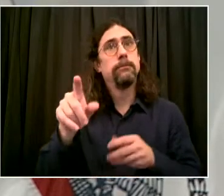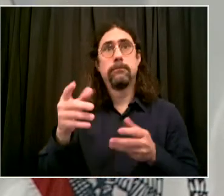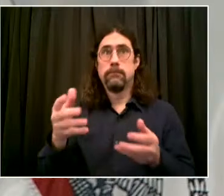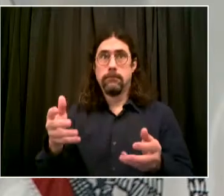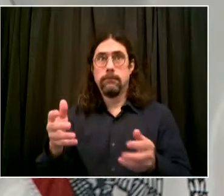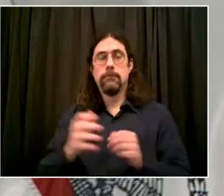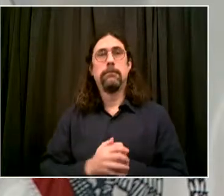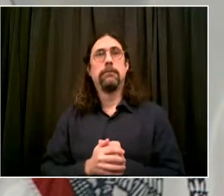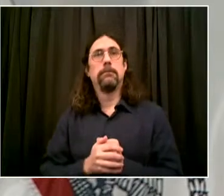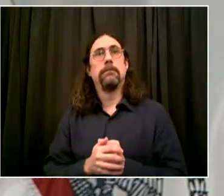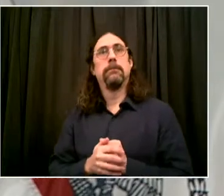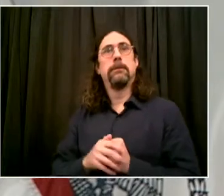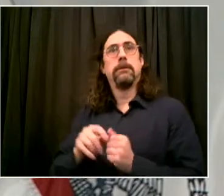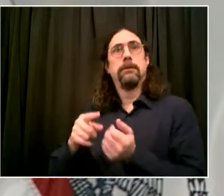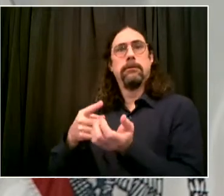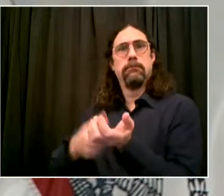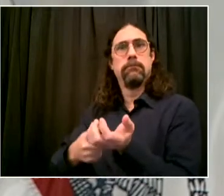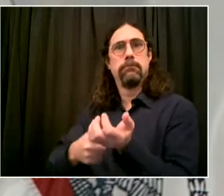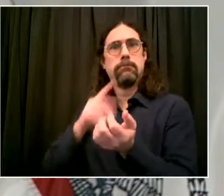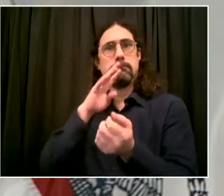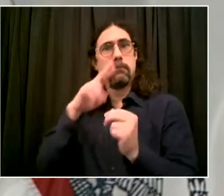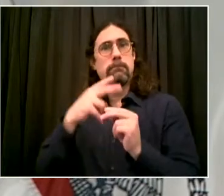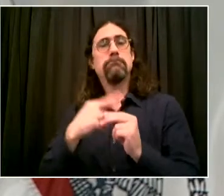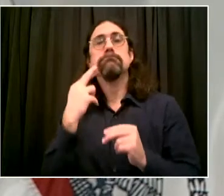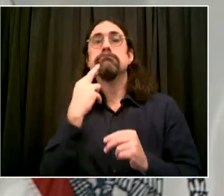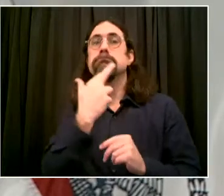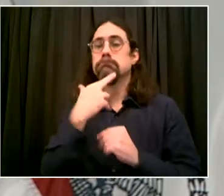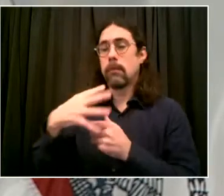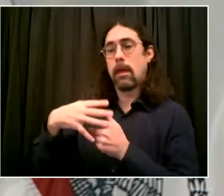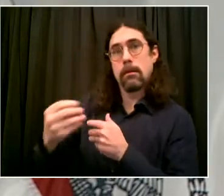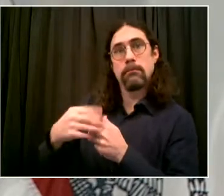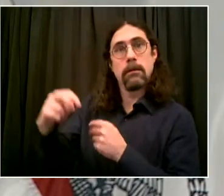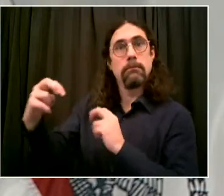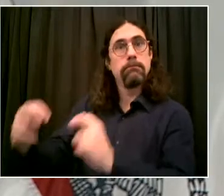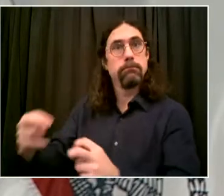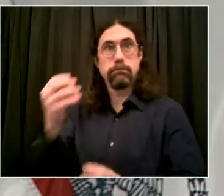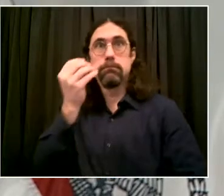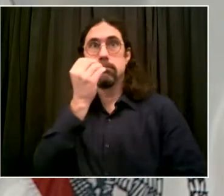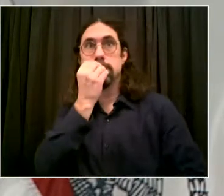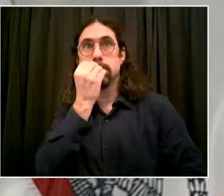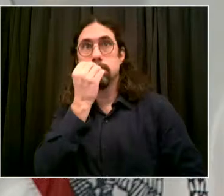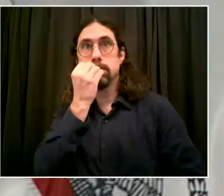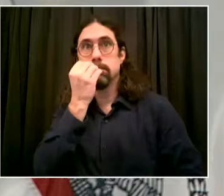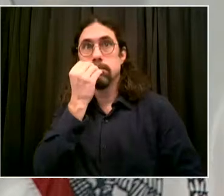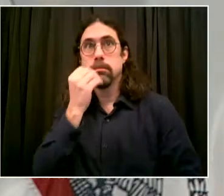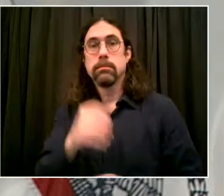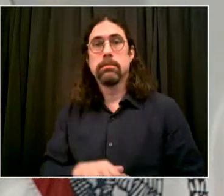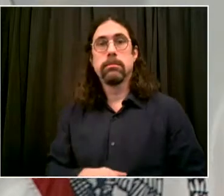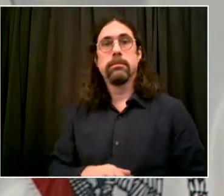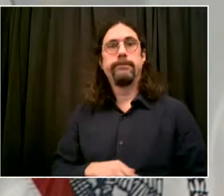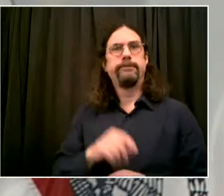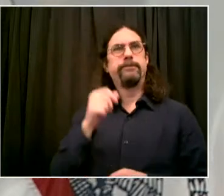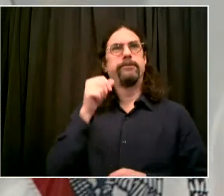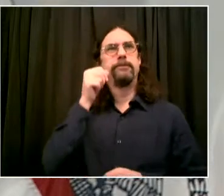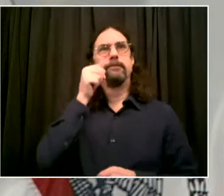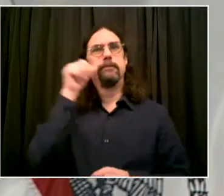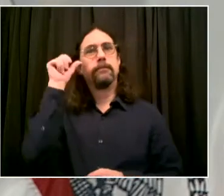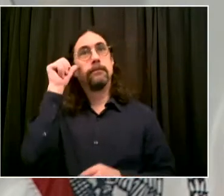Reporter: GOOD MORNING EVERYONE, MY FIRST QUESTION, SINCE YOU JUST MENTIOIO NED OUTDOOR DINING,